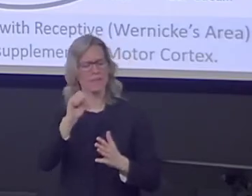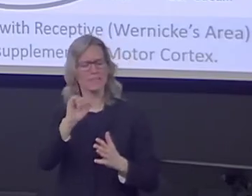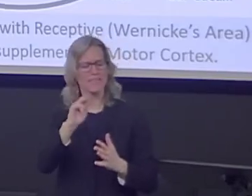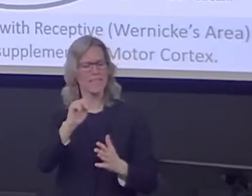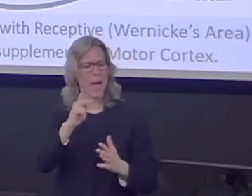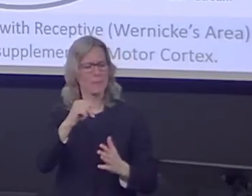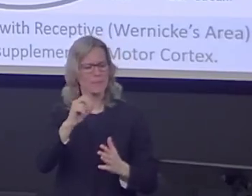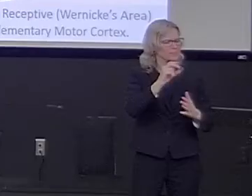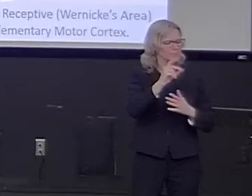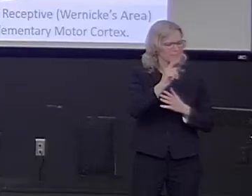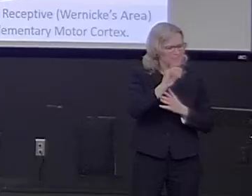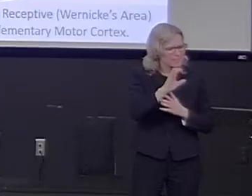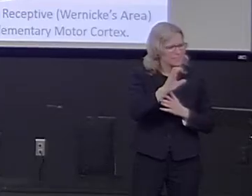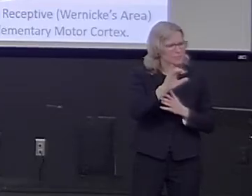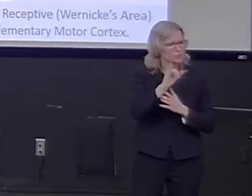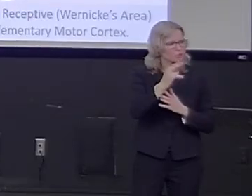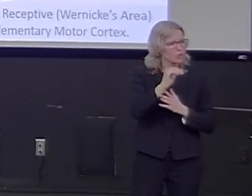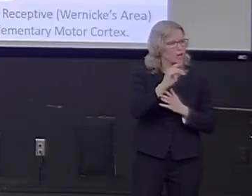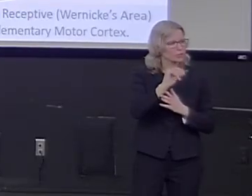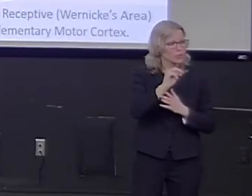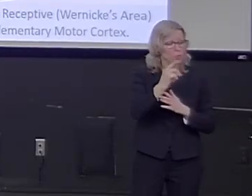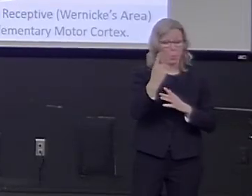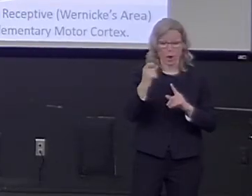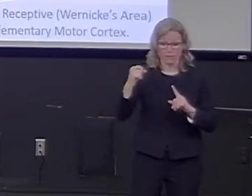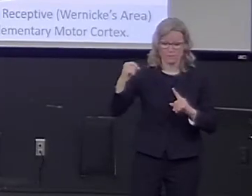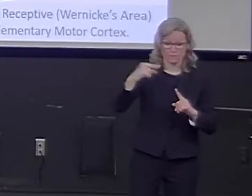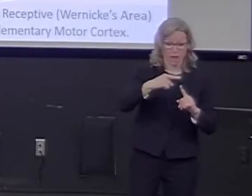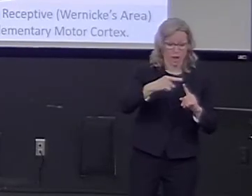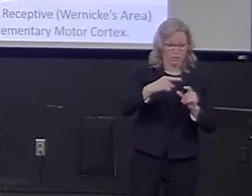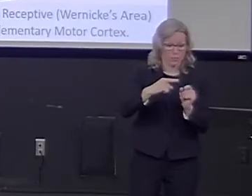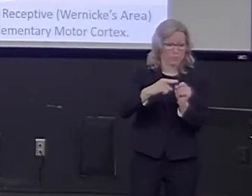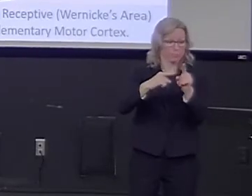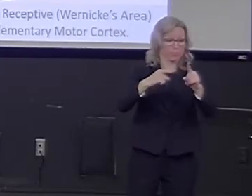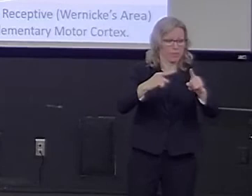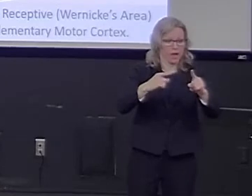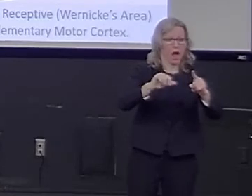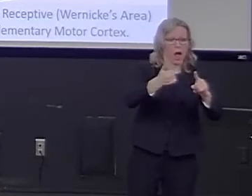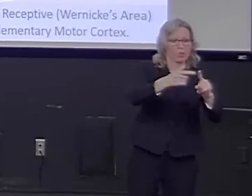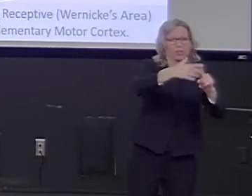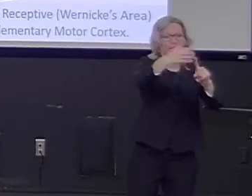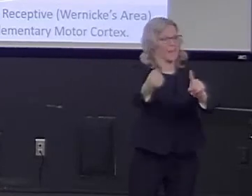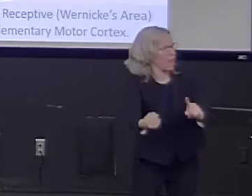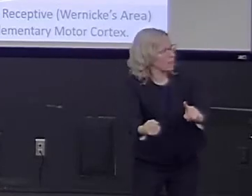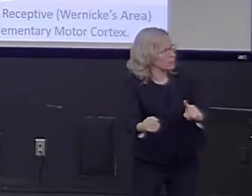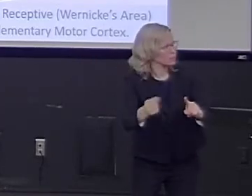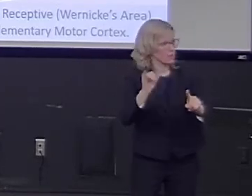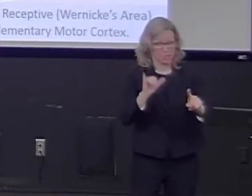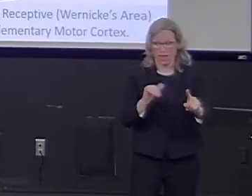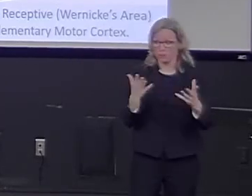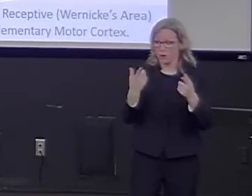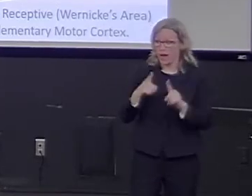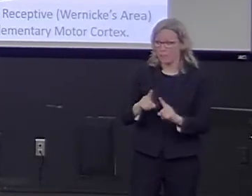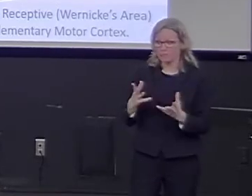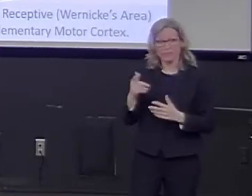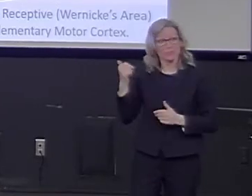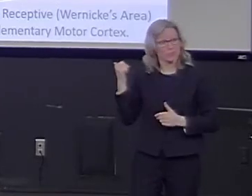One synapse fires, something goes out, and the other synapse gets it, and that's what happens here in the brain.